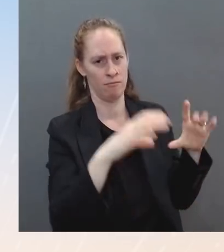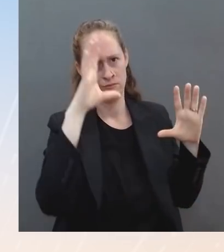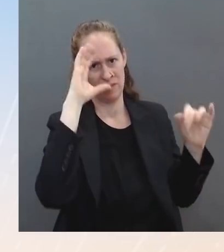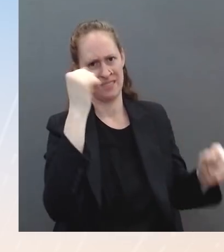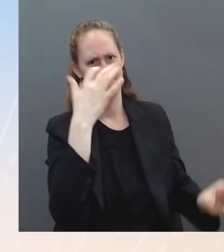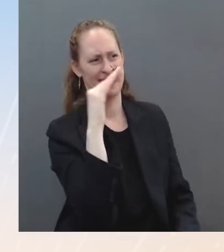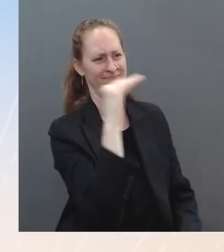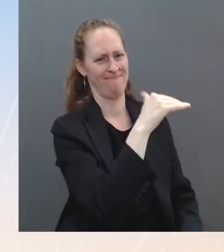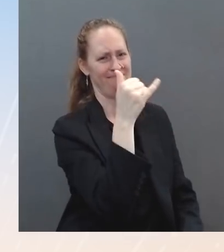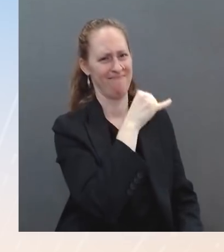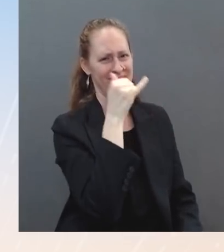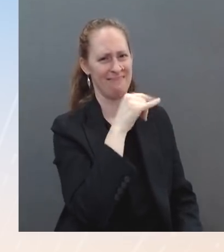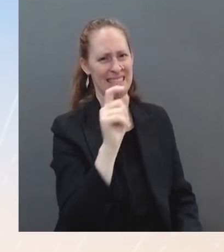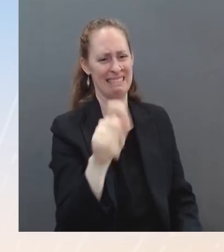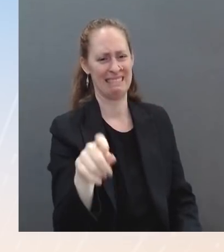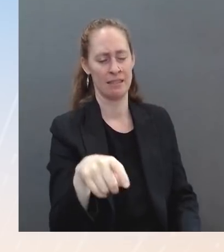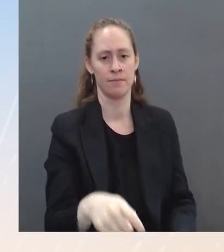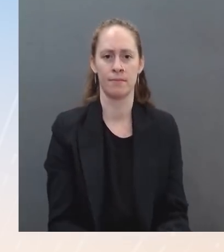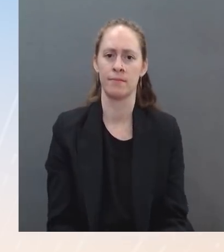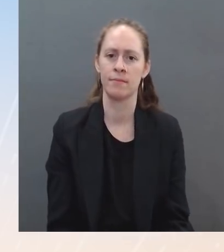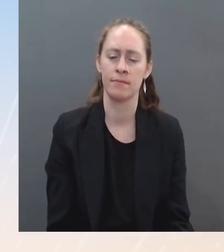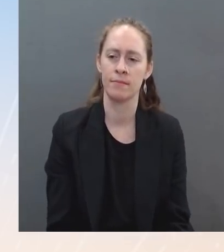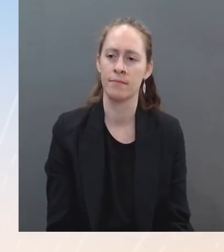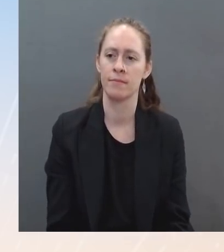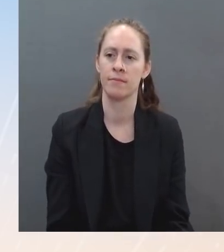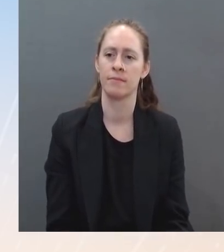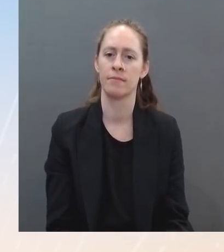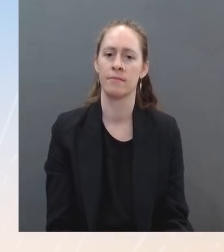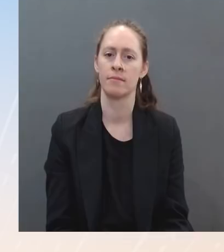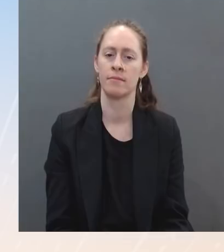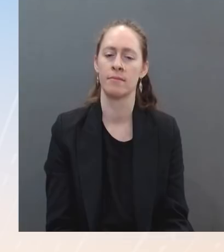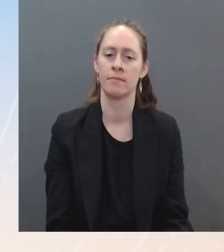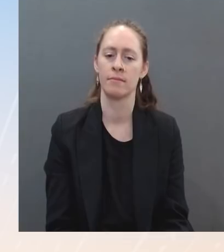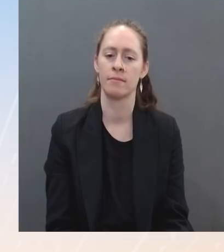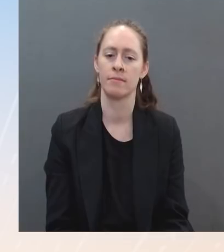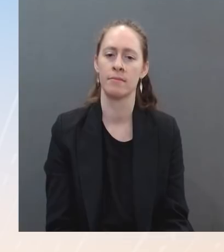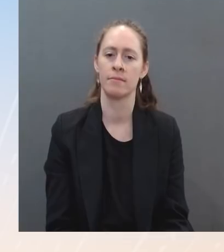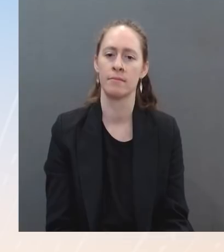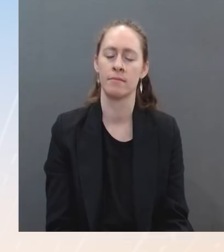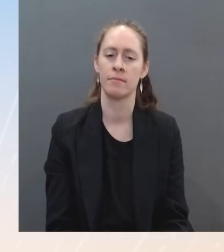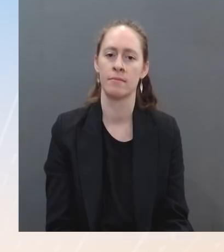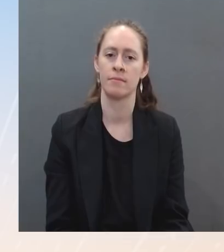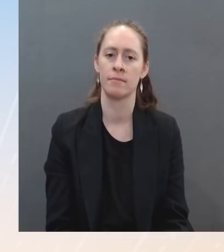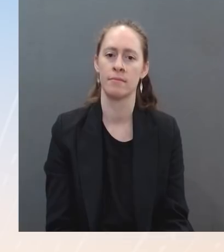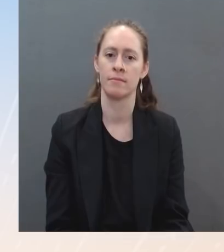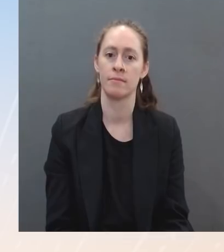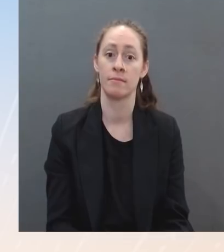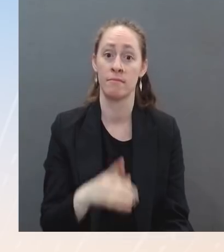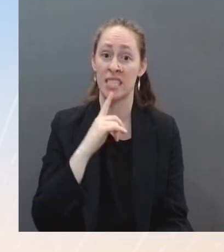yesterday that Congress's failure to act is already having severe consequences, including on our supply of monoclonal antibodies